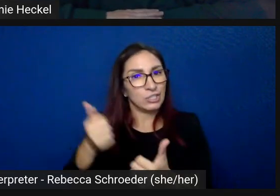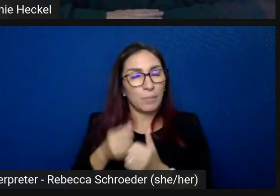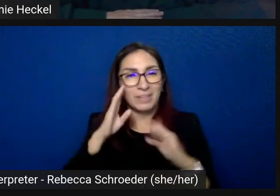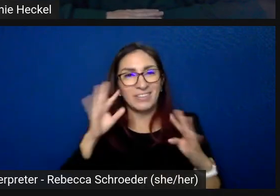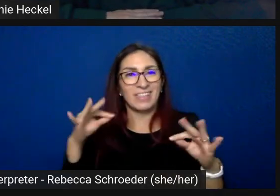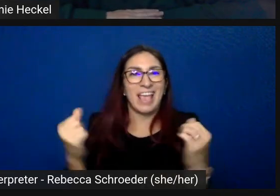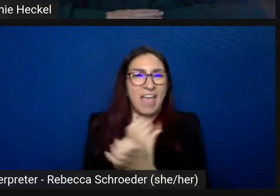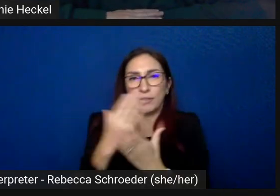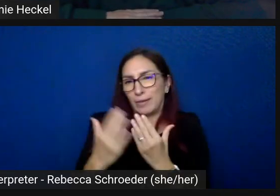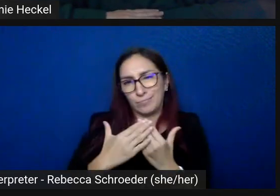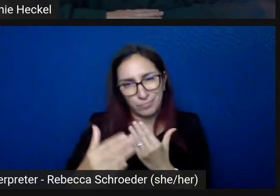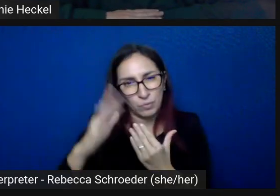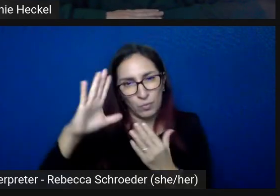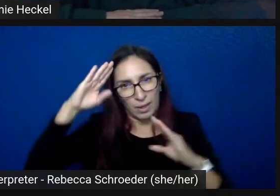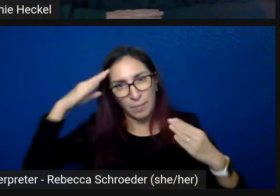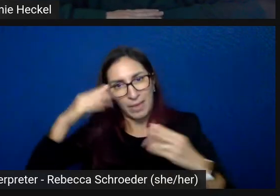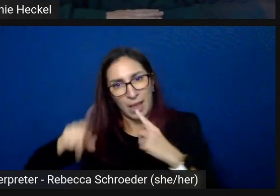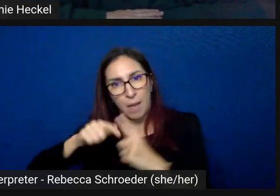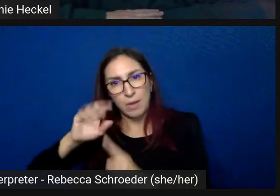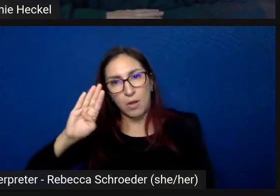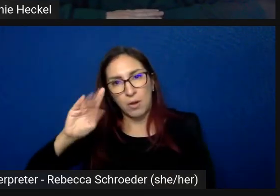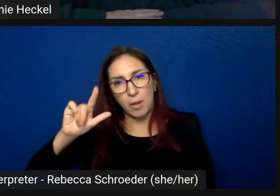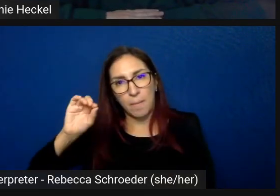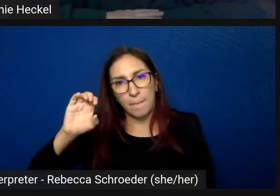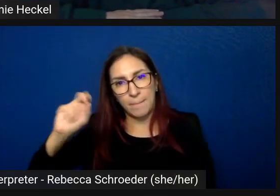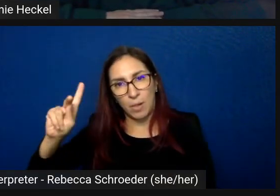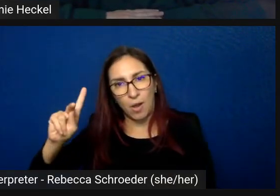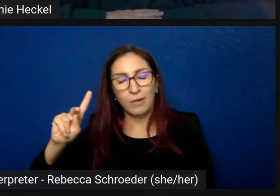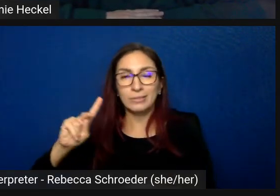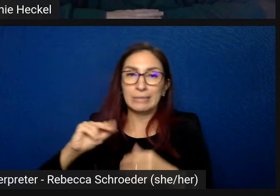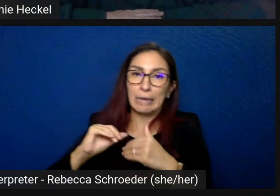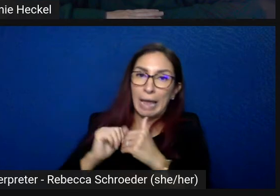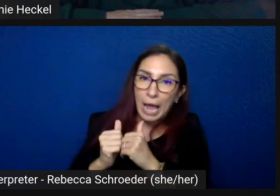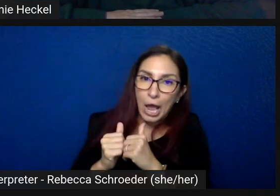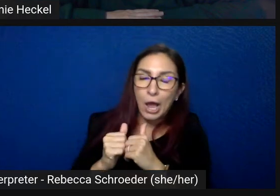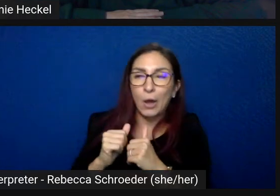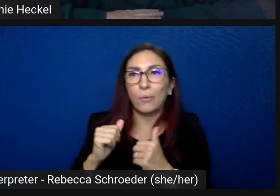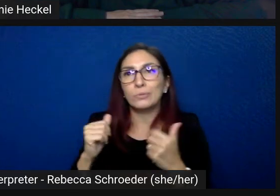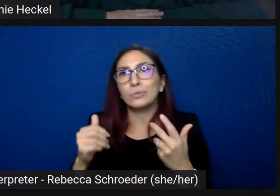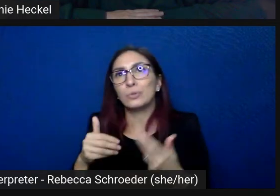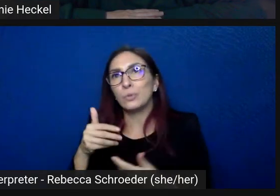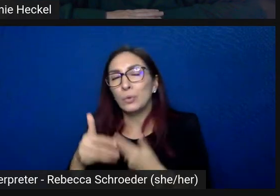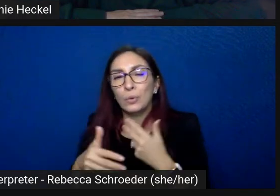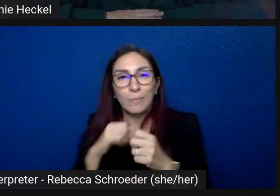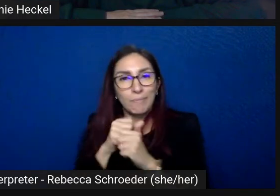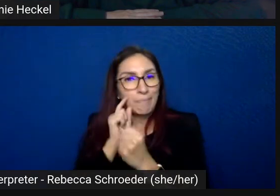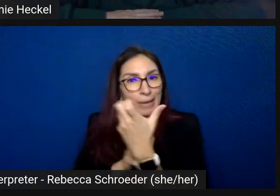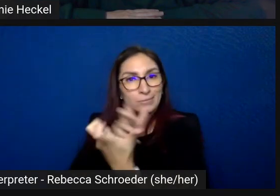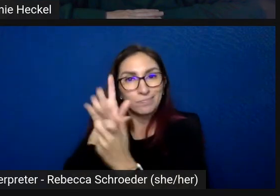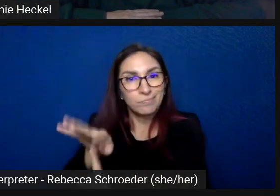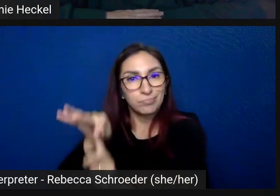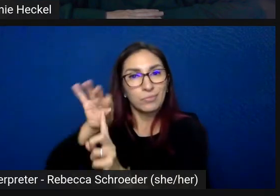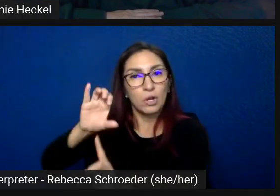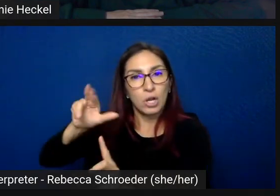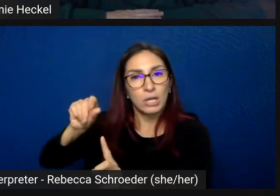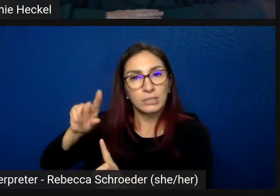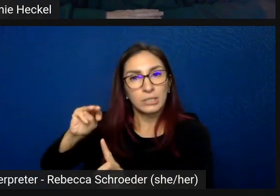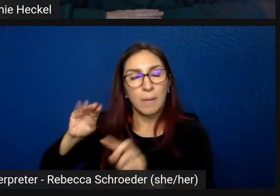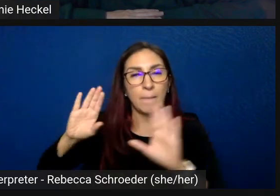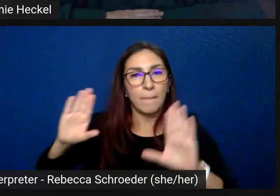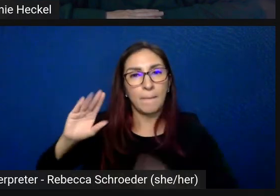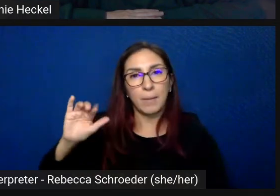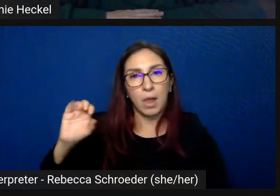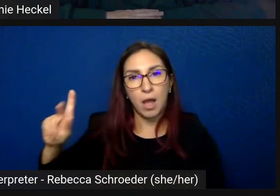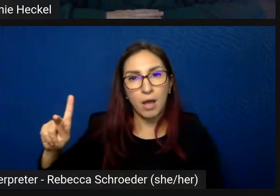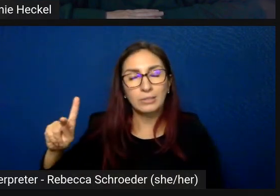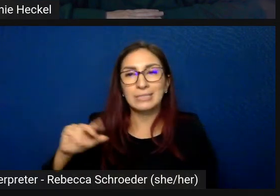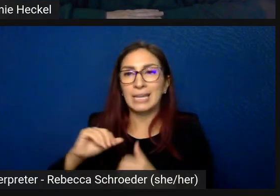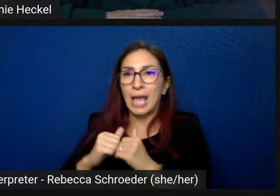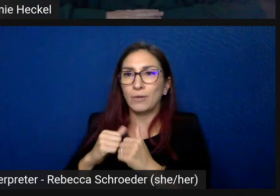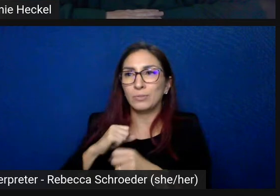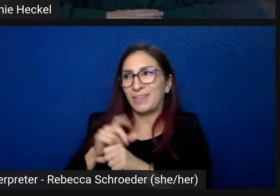and how to make custom blocks, and how to just make that easier.